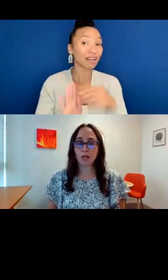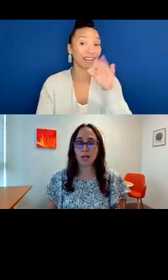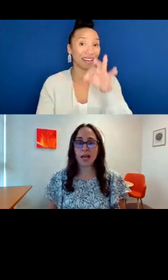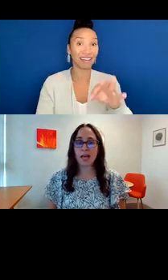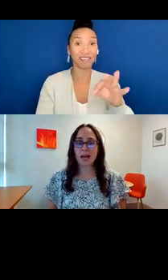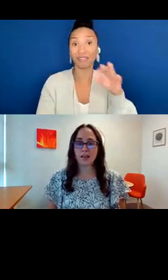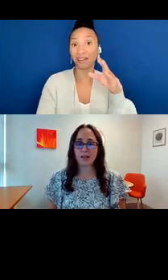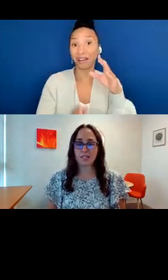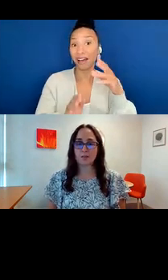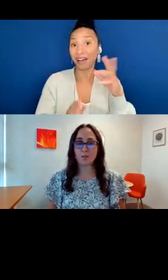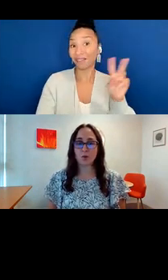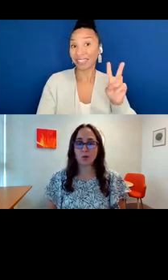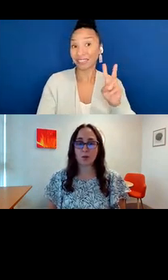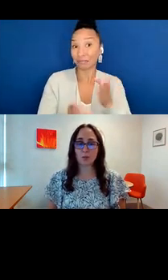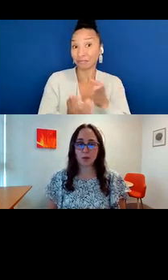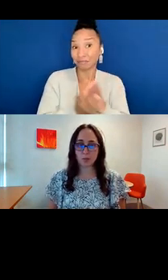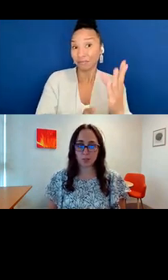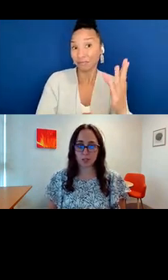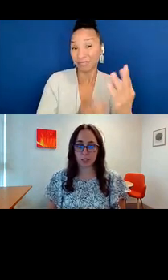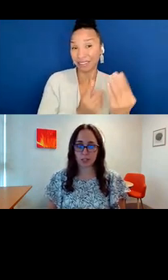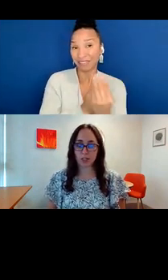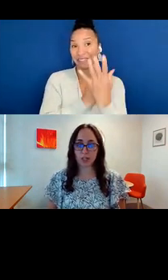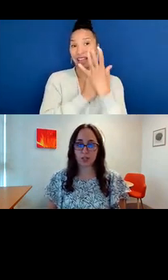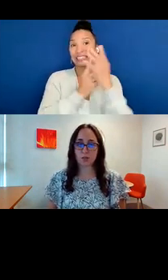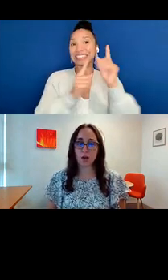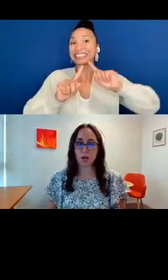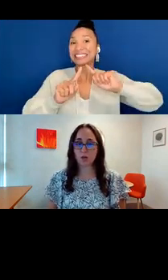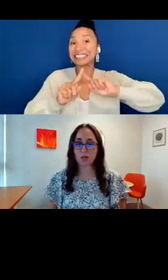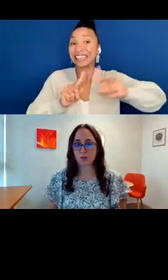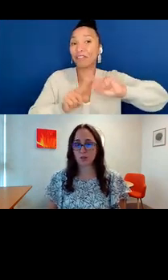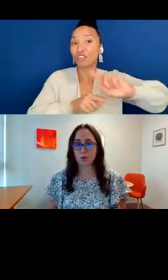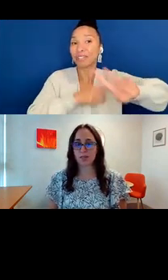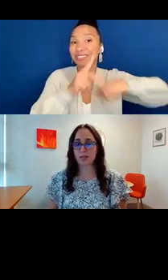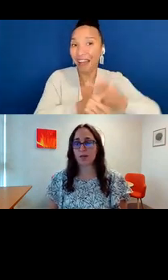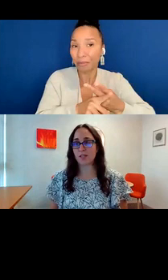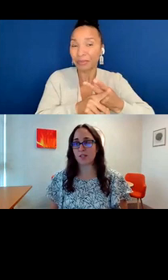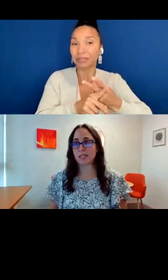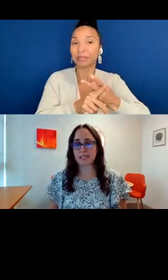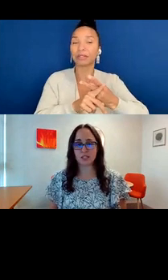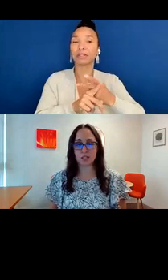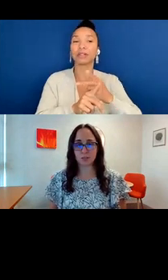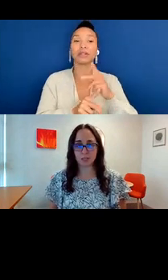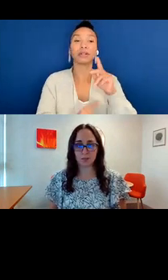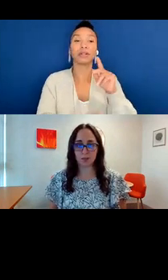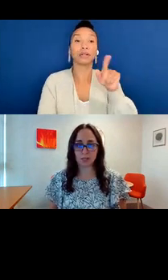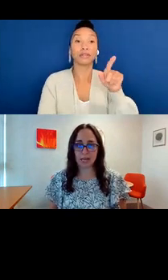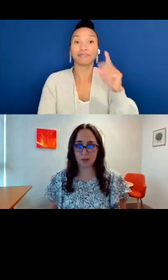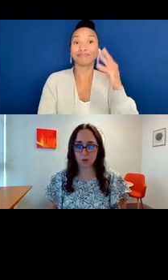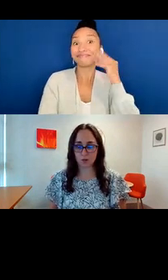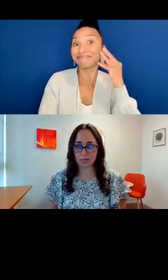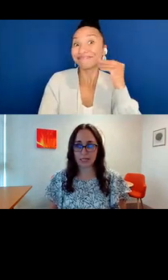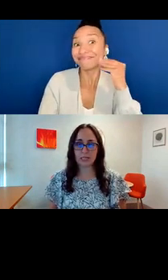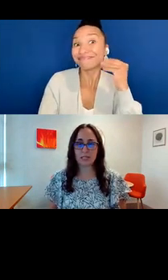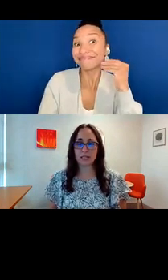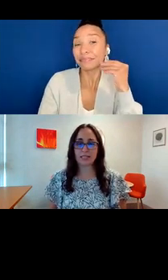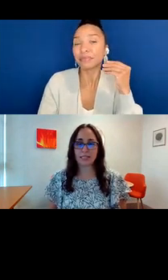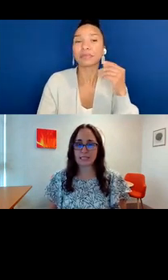or there has been more than one perpetrator, you are going to report them under each applicable category.